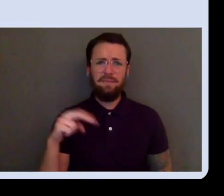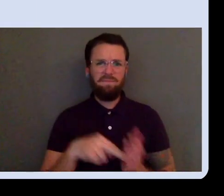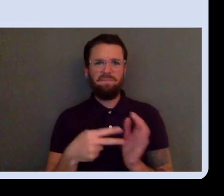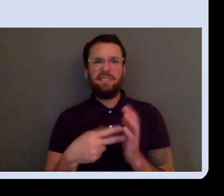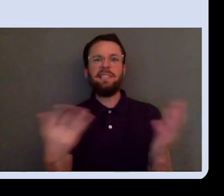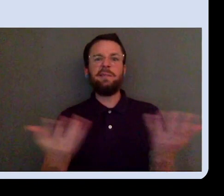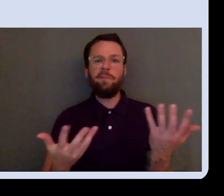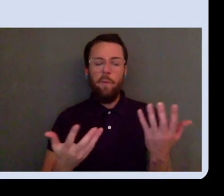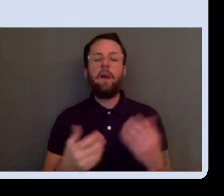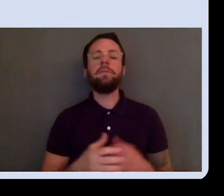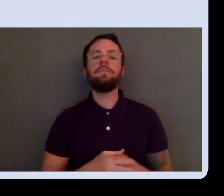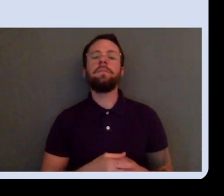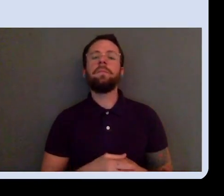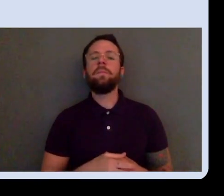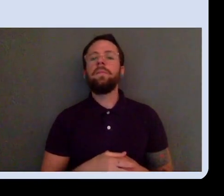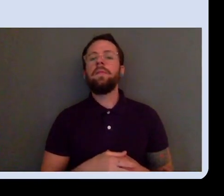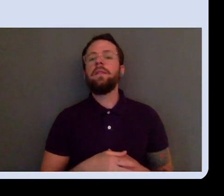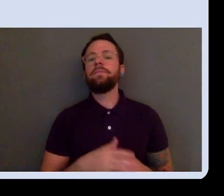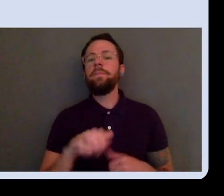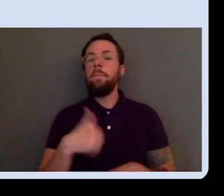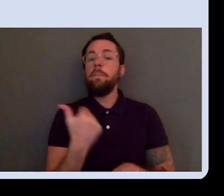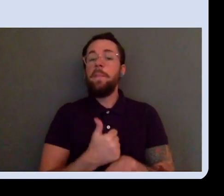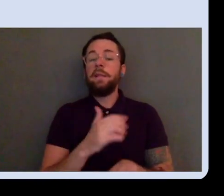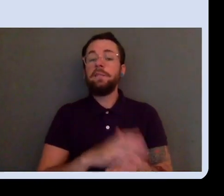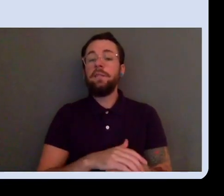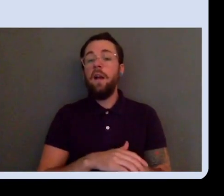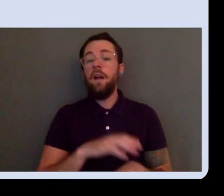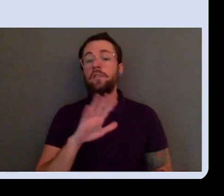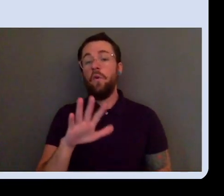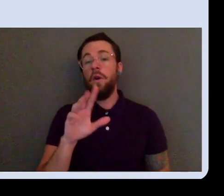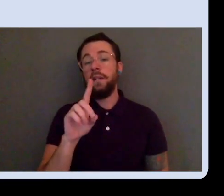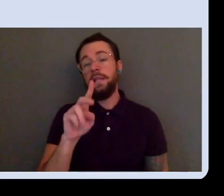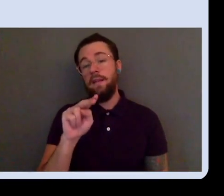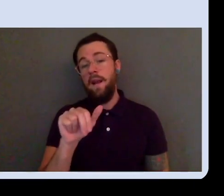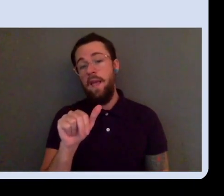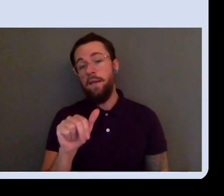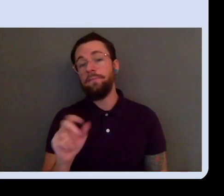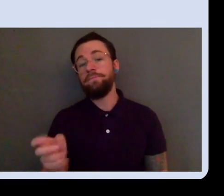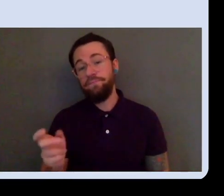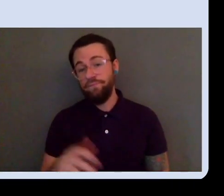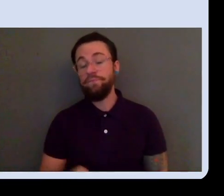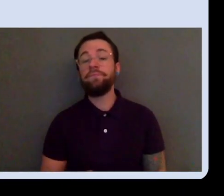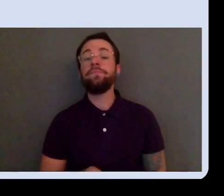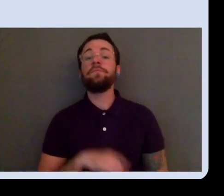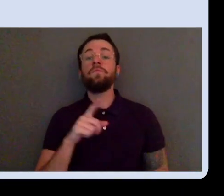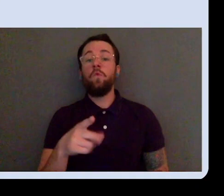I wanted to define sex for a moment. . Sex is something that is based on your DNA.